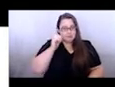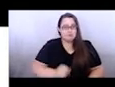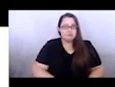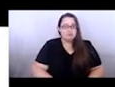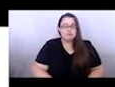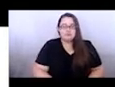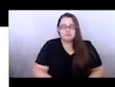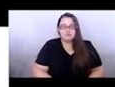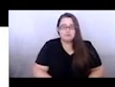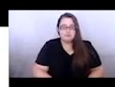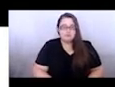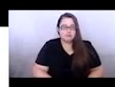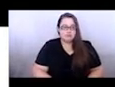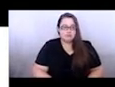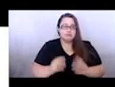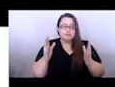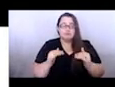OK, next, we're going to take a moment to do an activity.